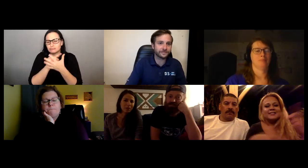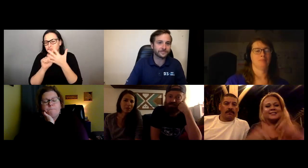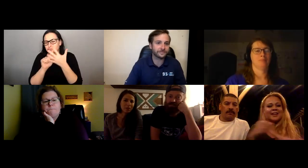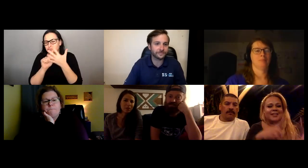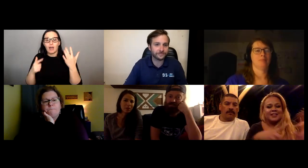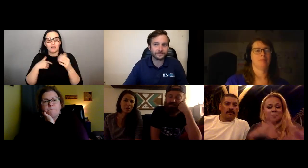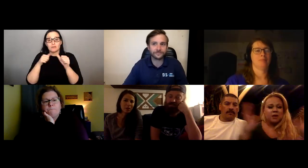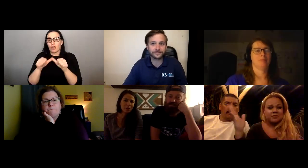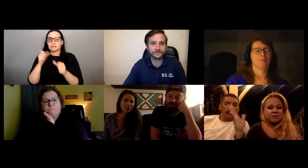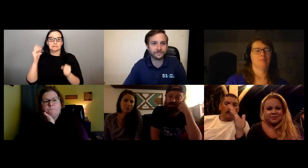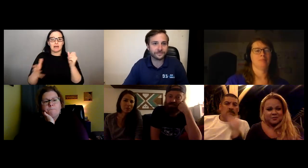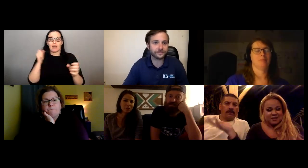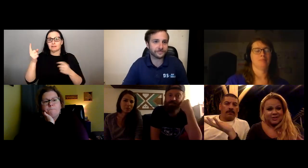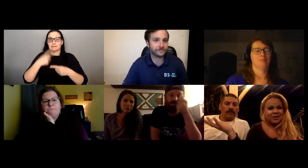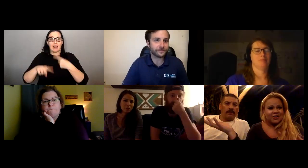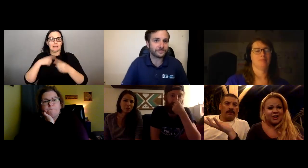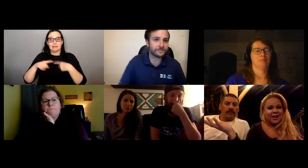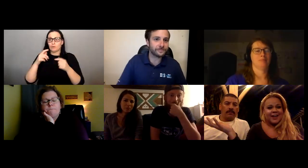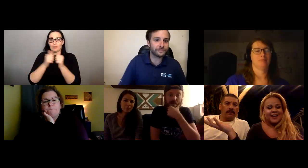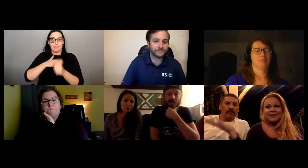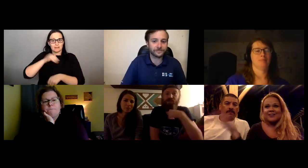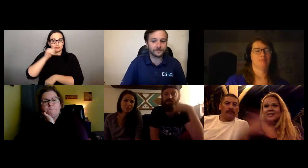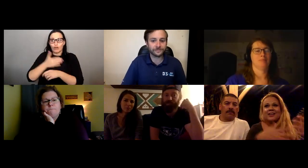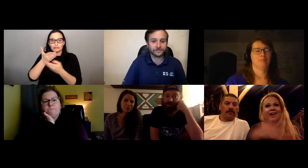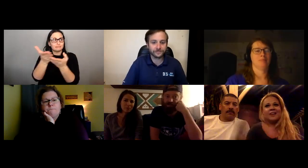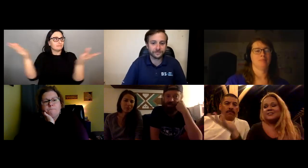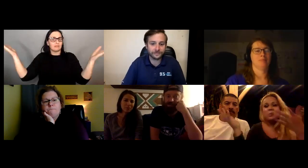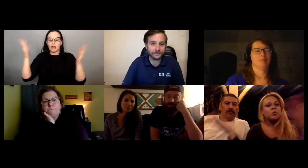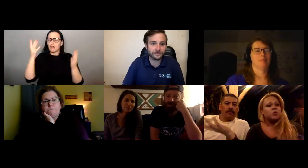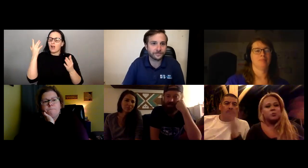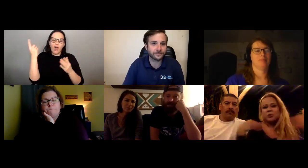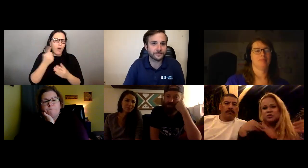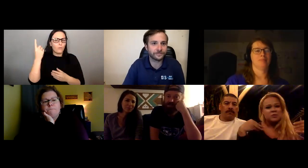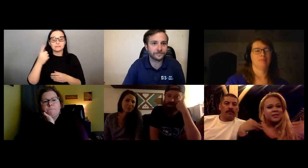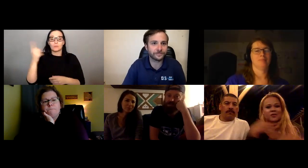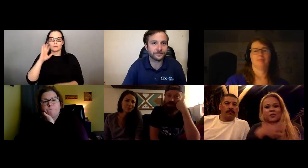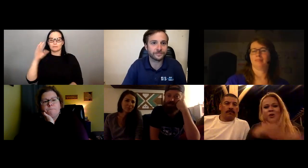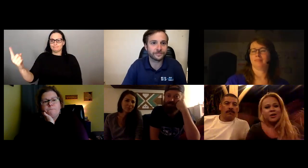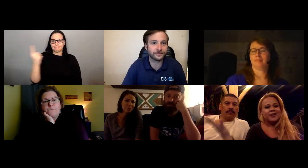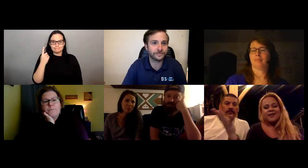signing in public with my daughter